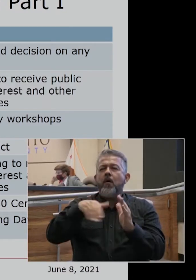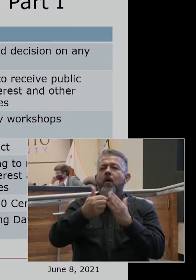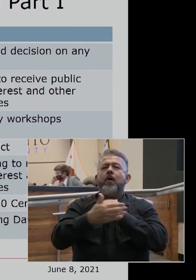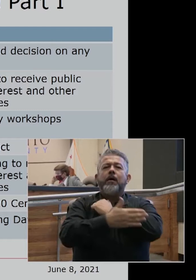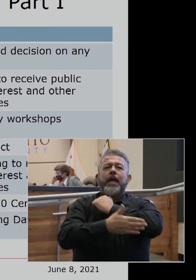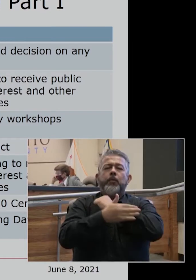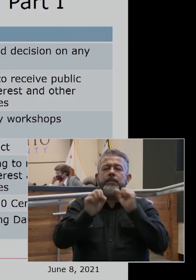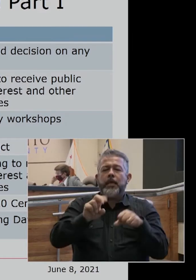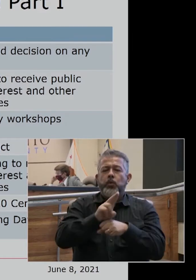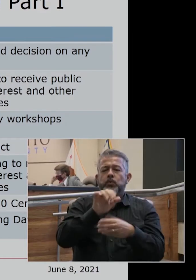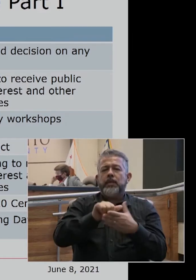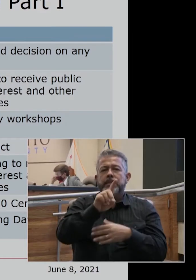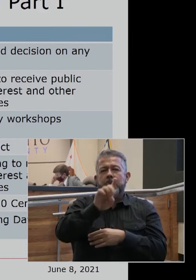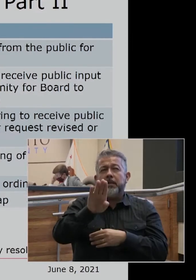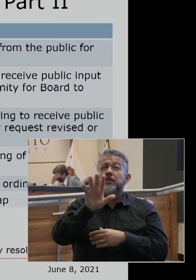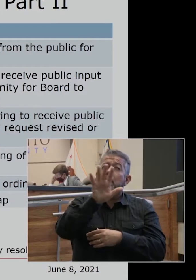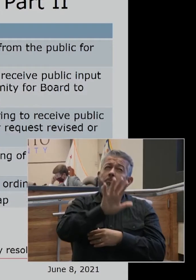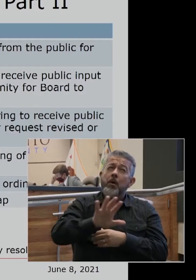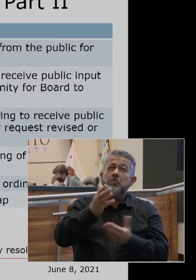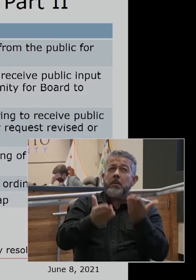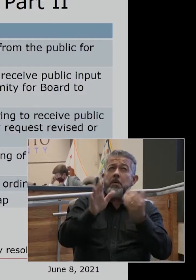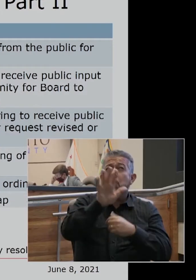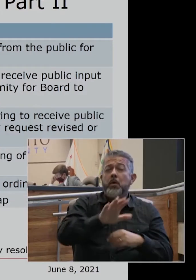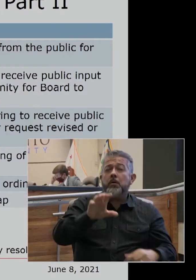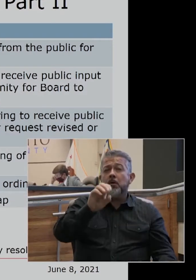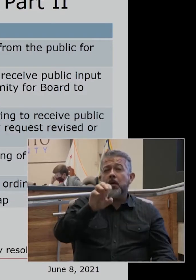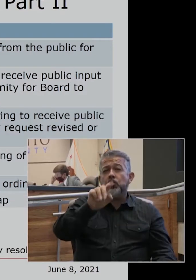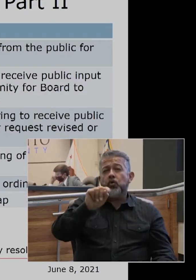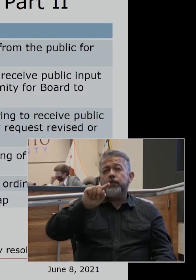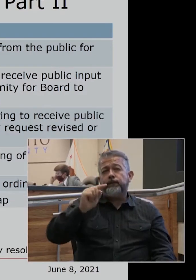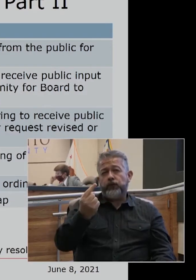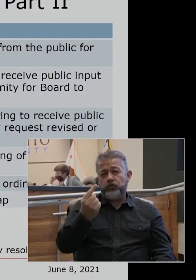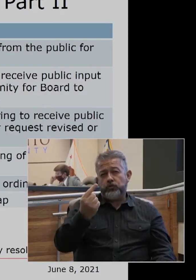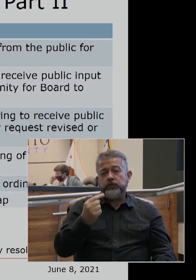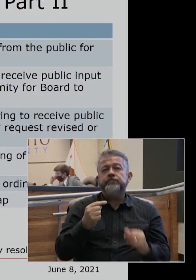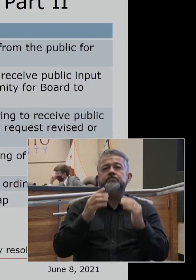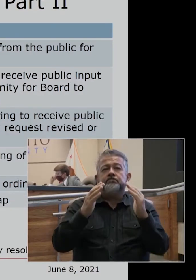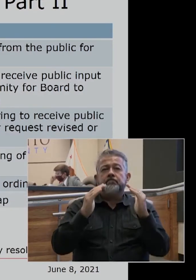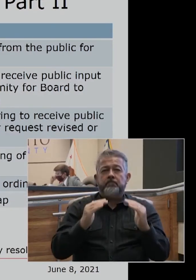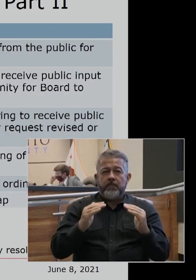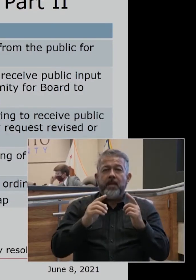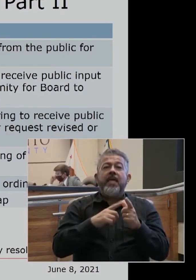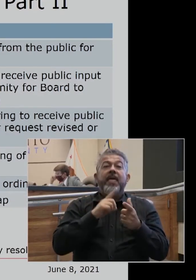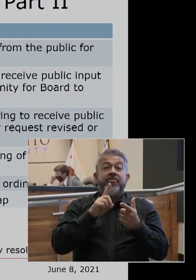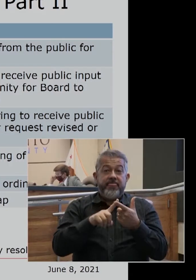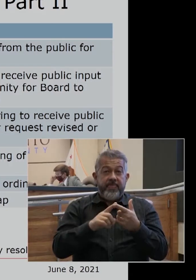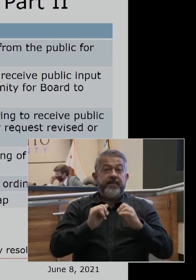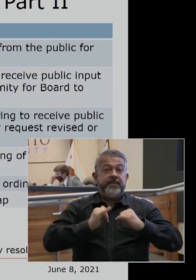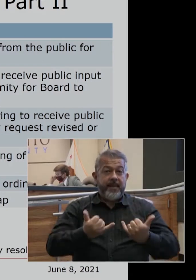A USABLE DATA BASE THAT WILL BE PROBABLY AROUND OCTOBER 1ST. PROBABLY AROUND OCTOBER 1ST. THEN, GETTING INTO THE MEAT OF